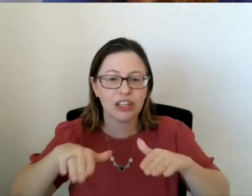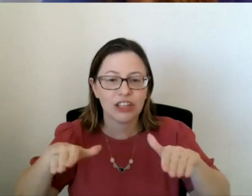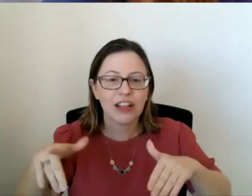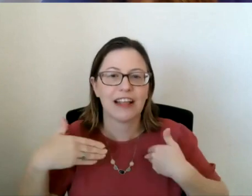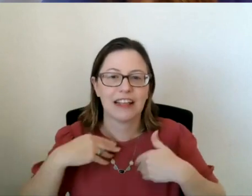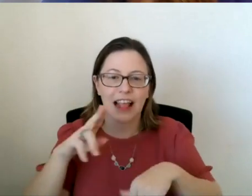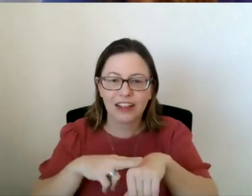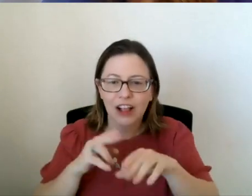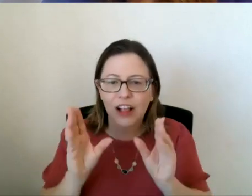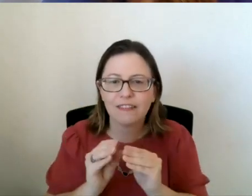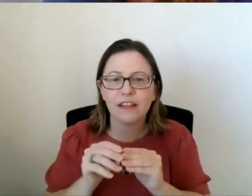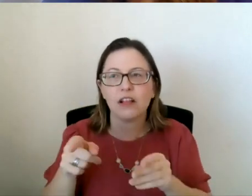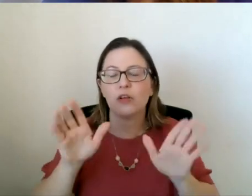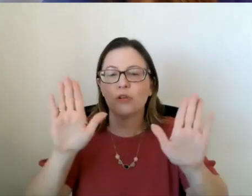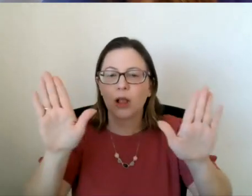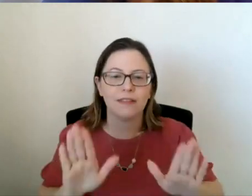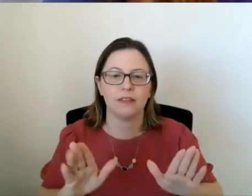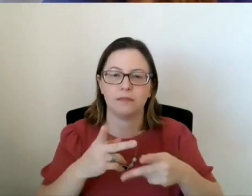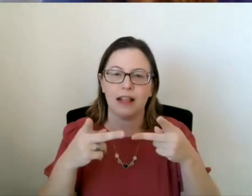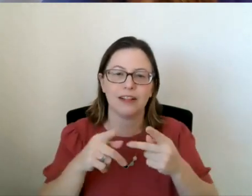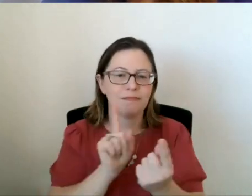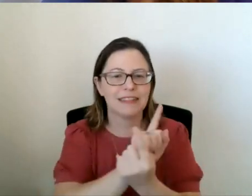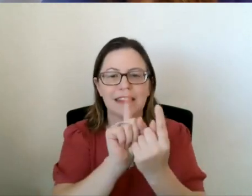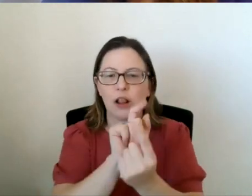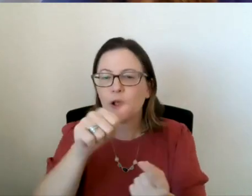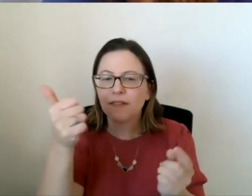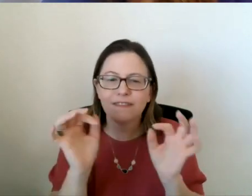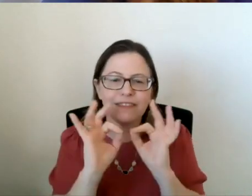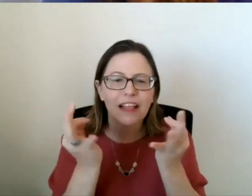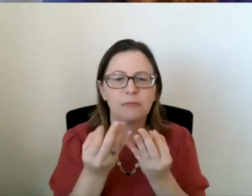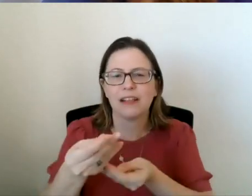the American Society for Deaf Children has a national conference. Those are also great places